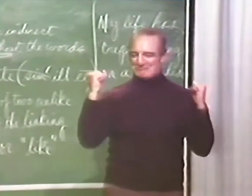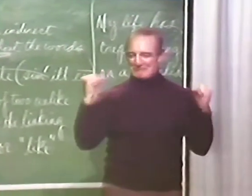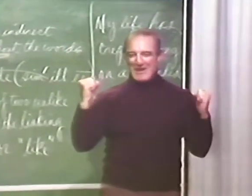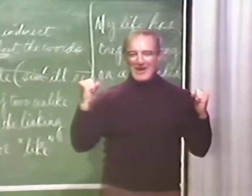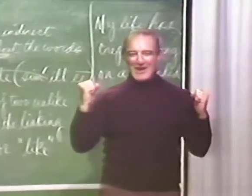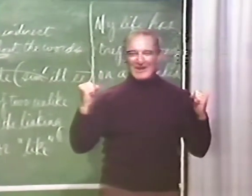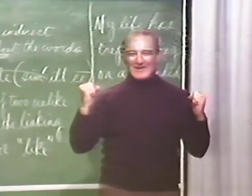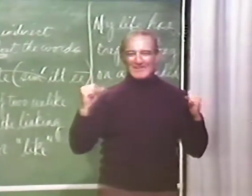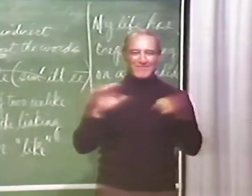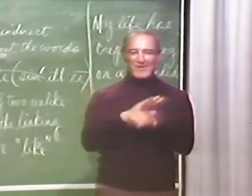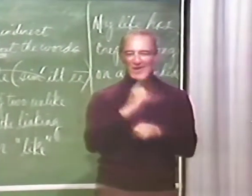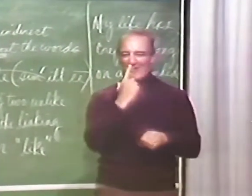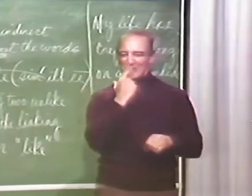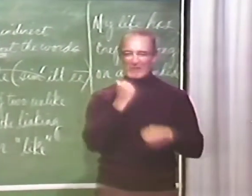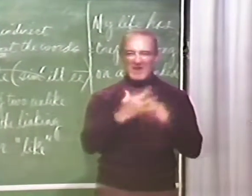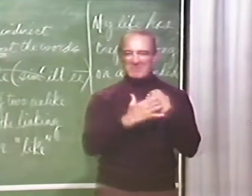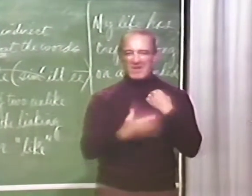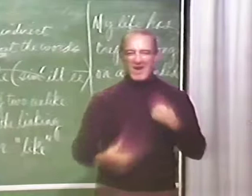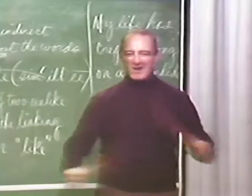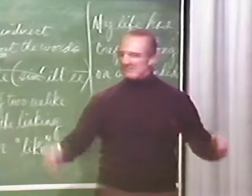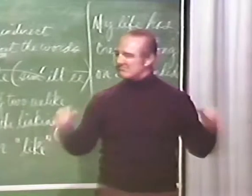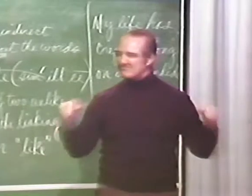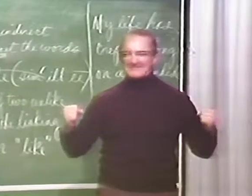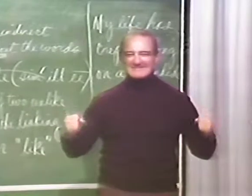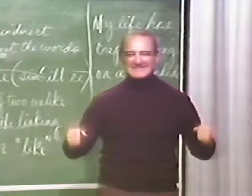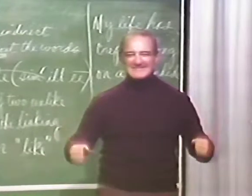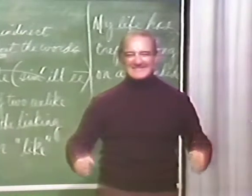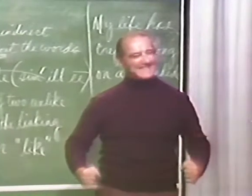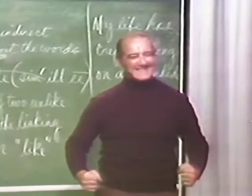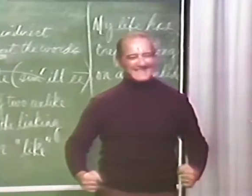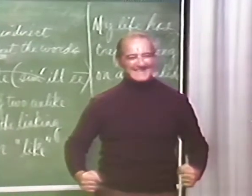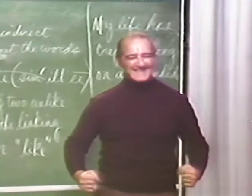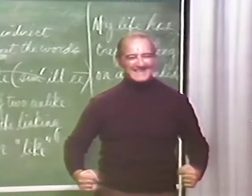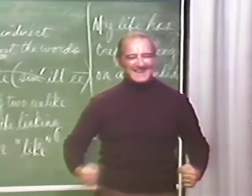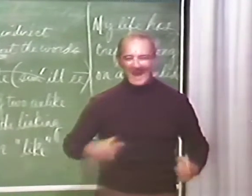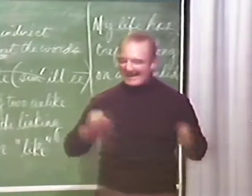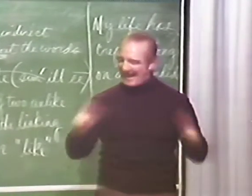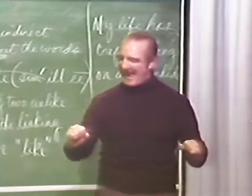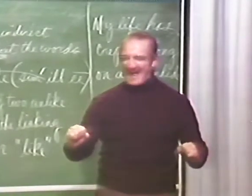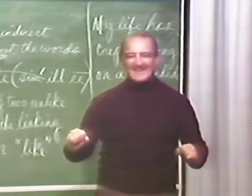NOON. FULL OF RED BLOOD.